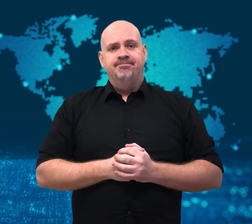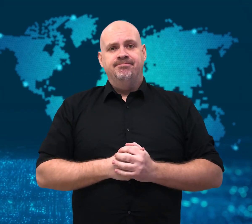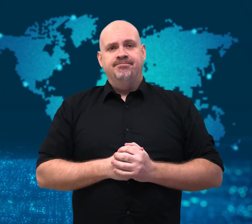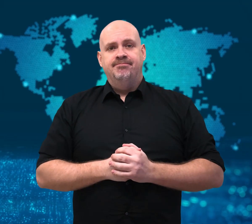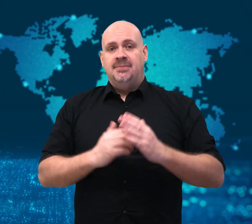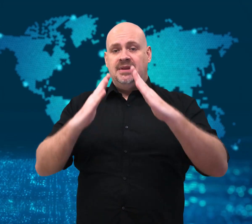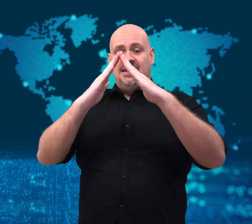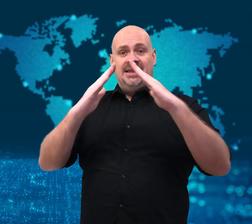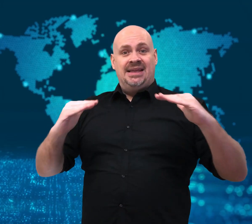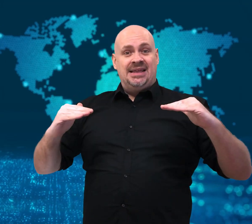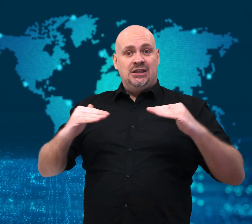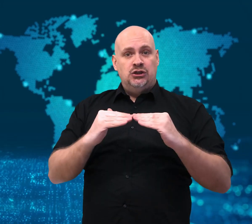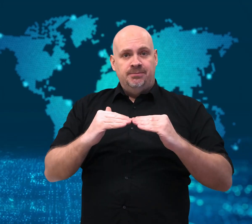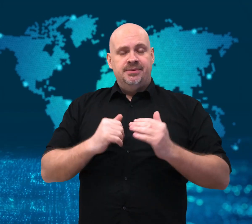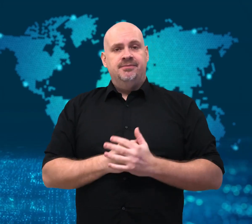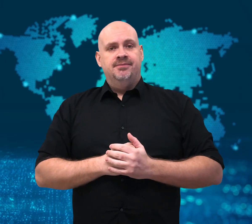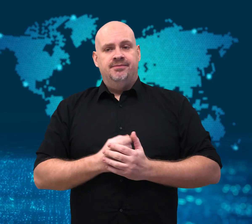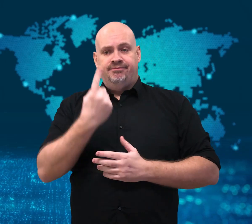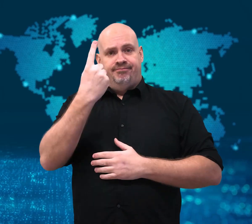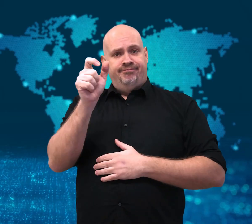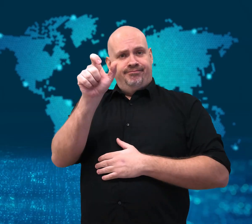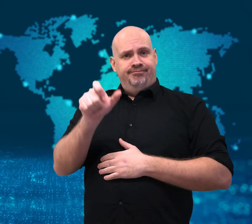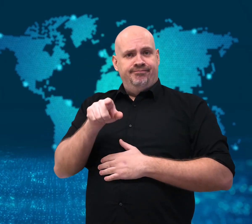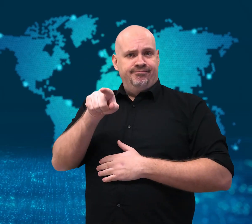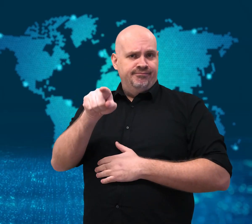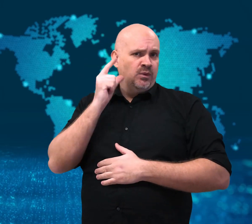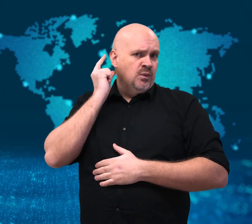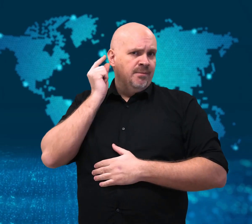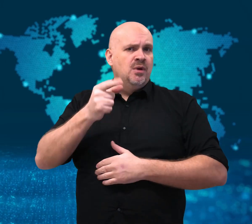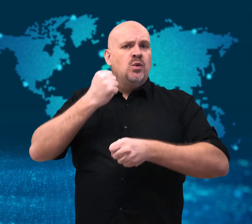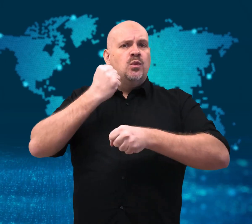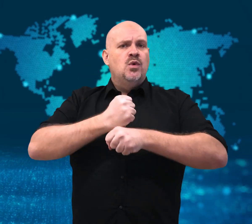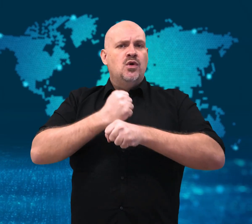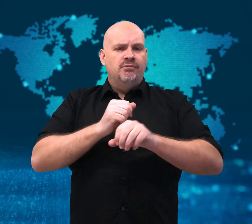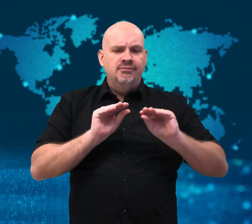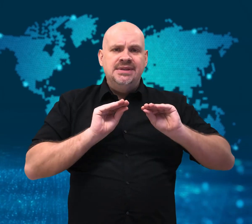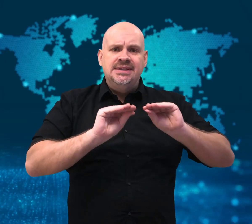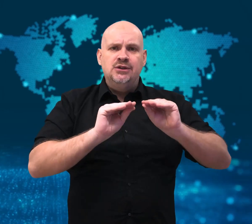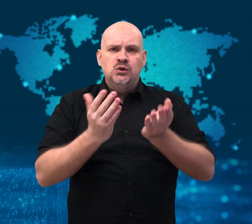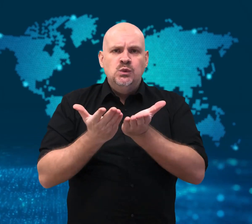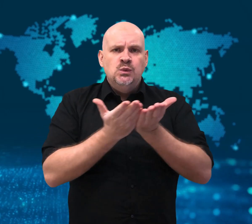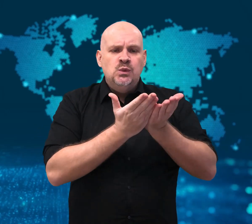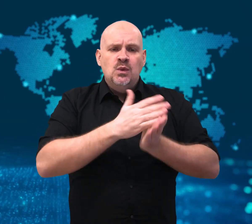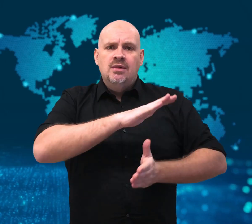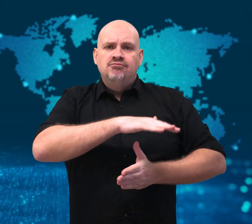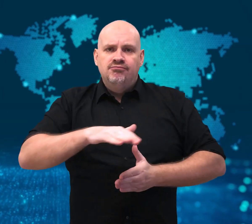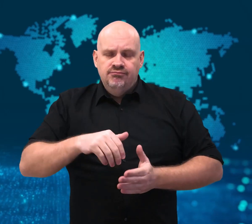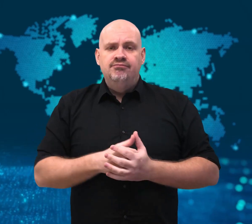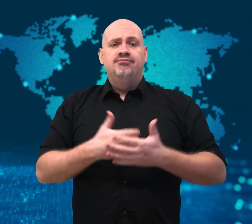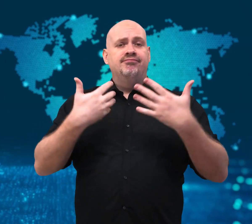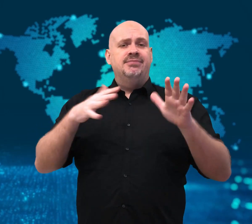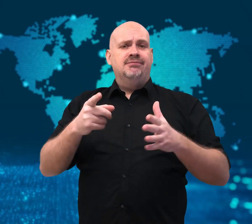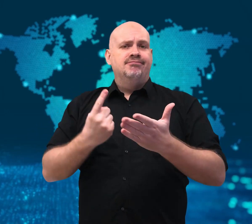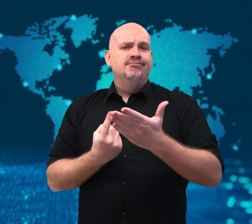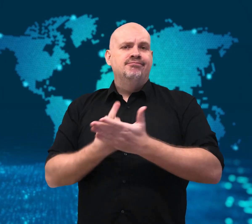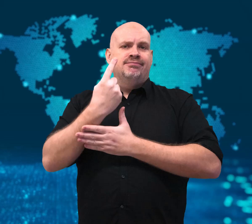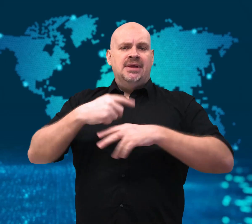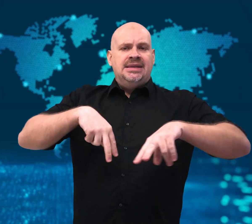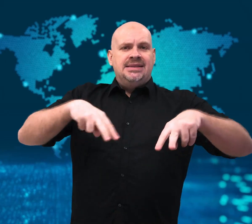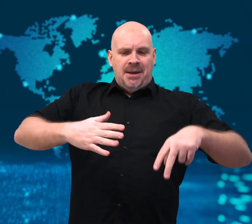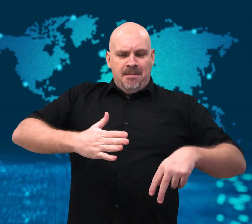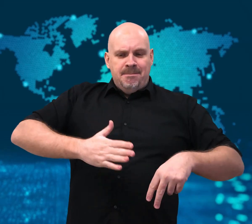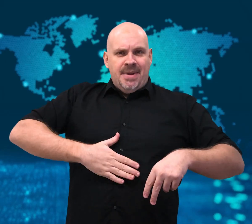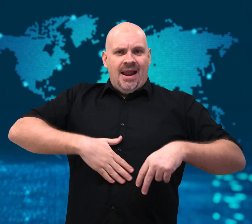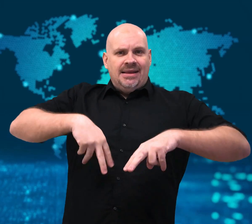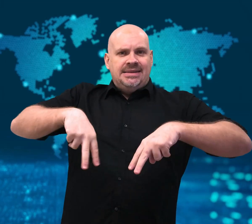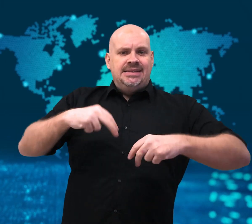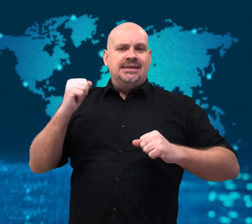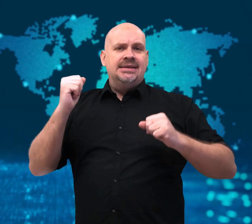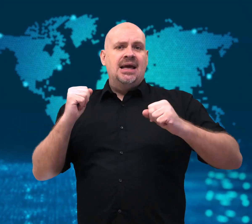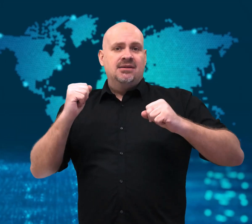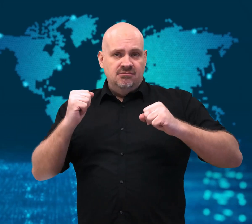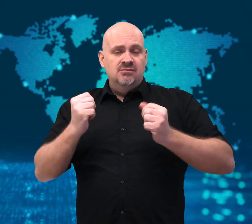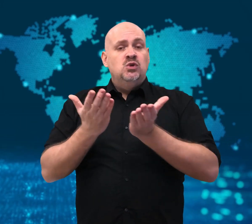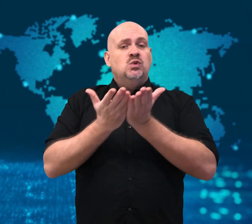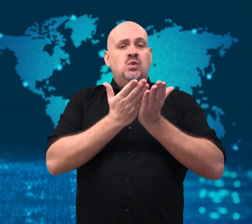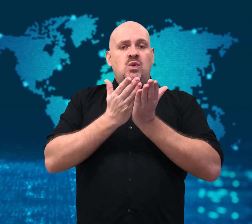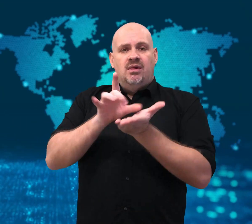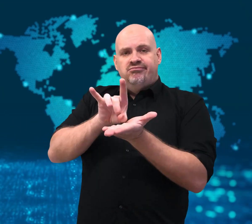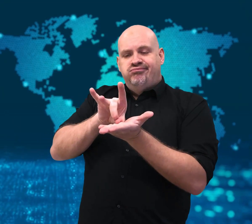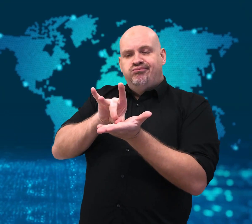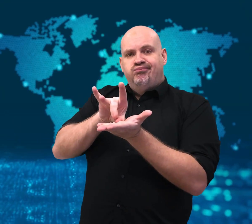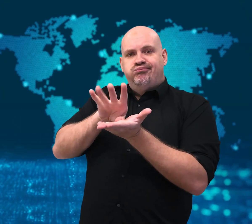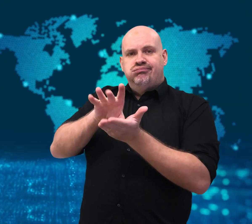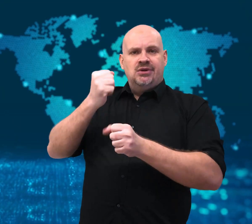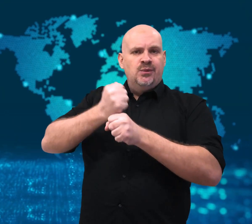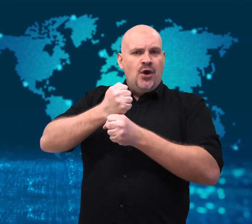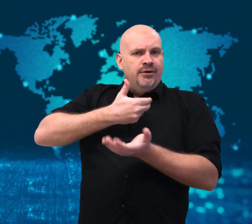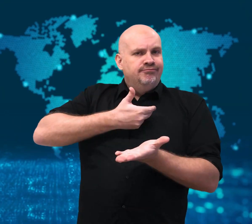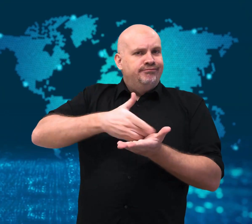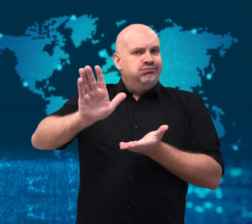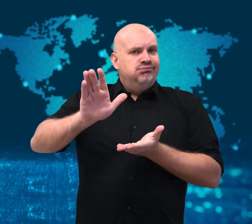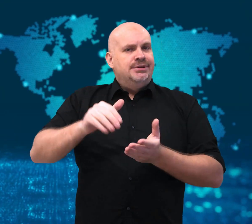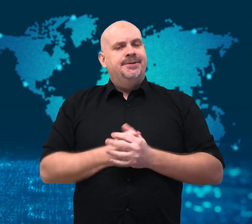Teacher fired for belly-dancing.